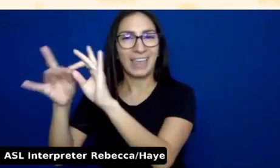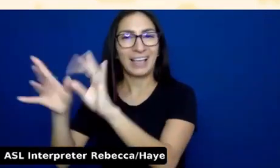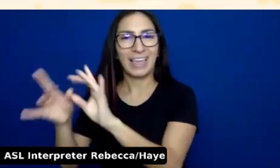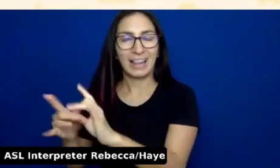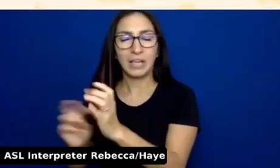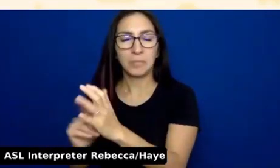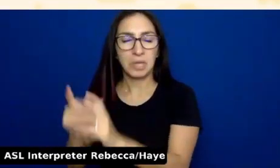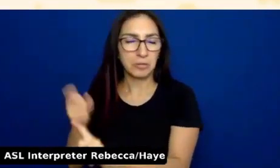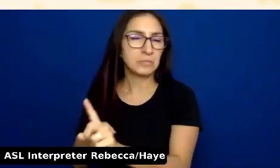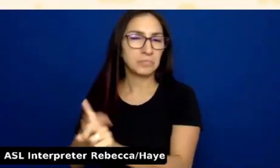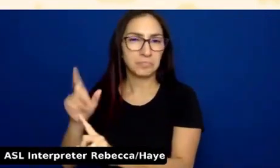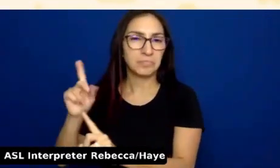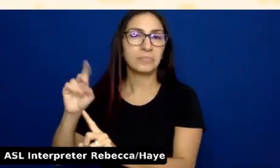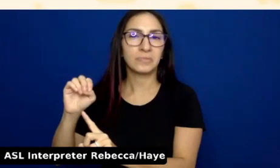Here we are, we see our links and our content.